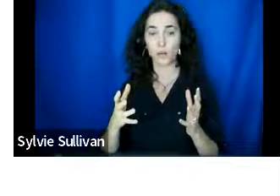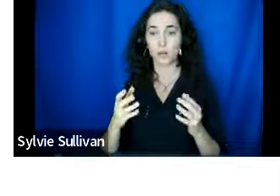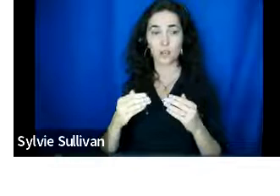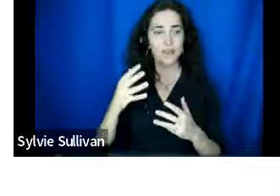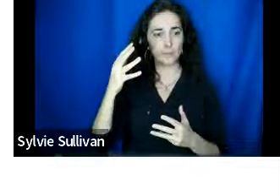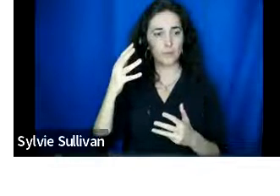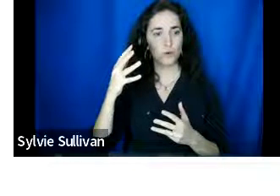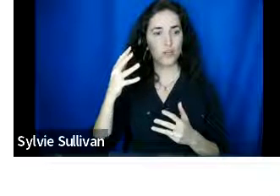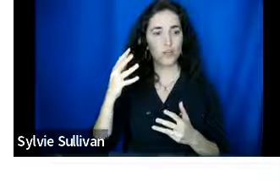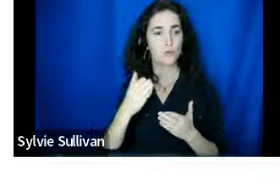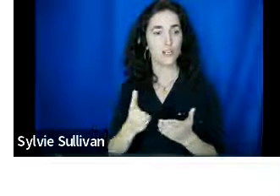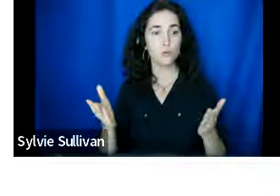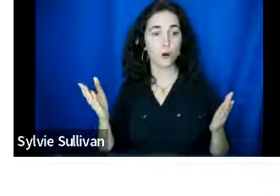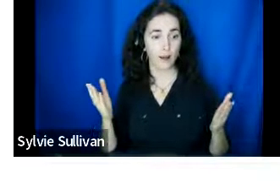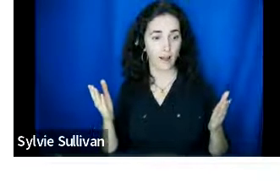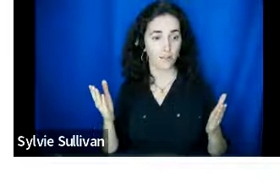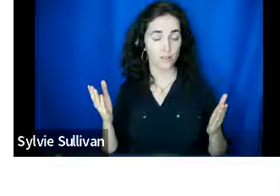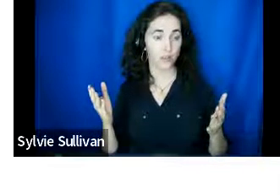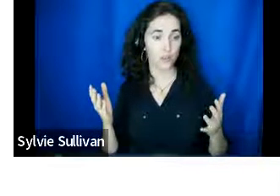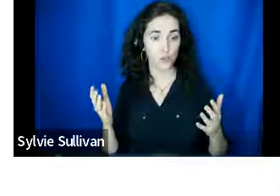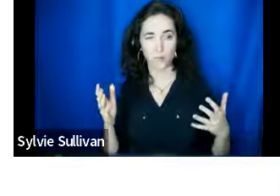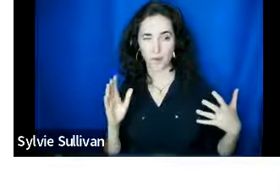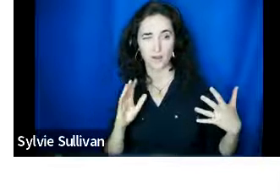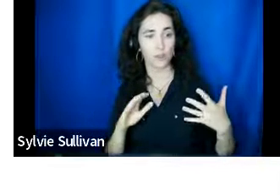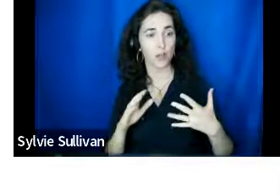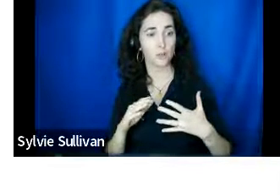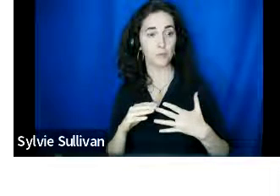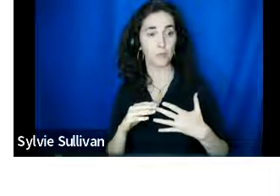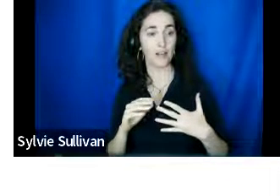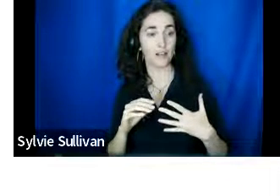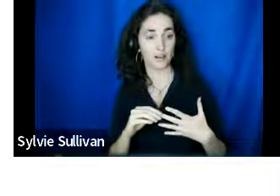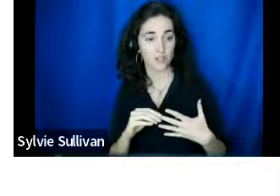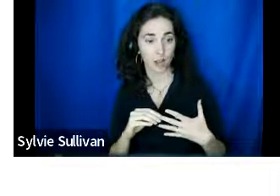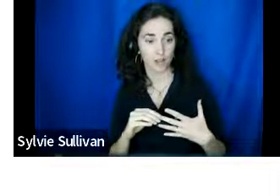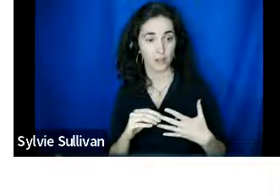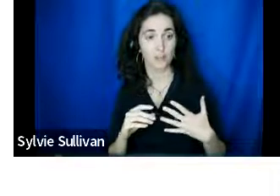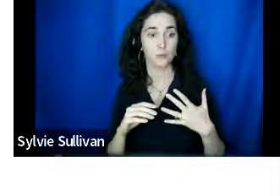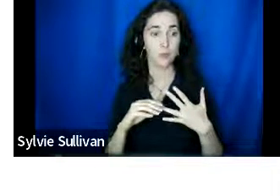So earlier we saw the types of relationships that you all have with an individual. We had a lot of people that had a deaf child.